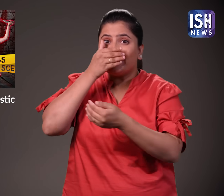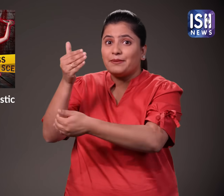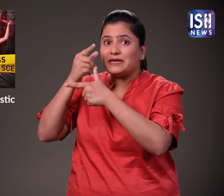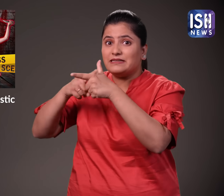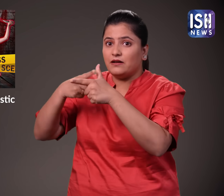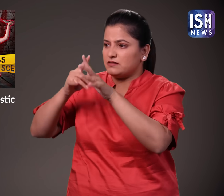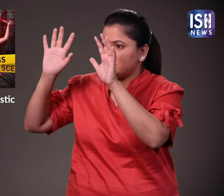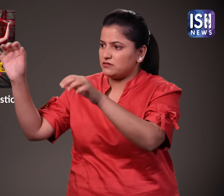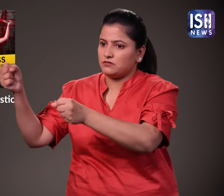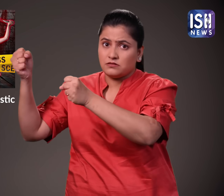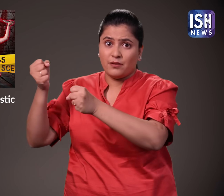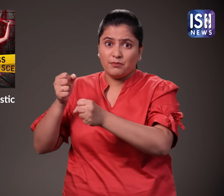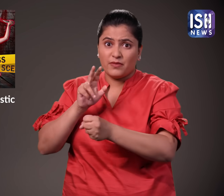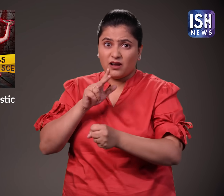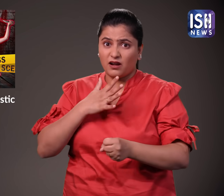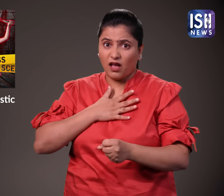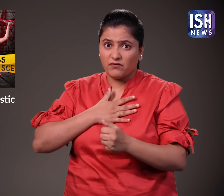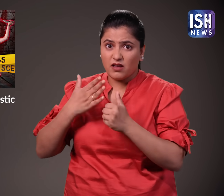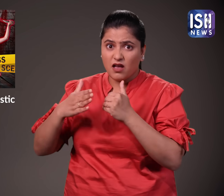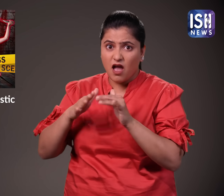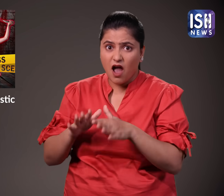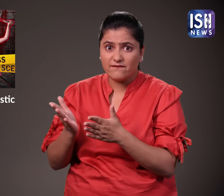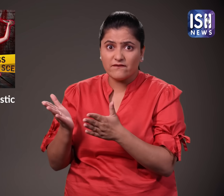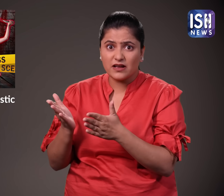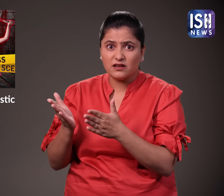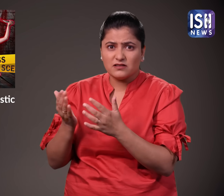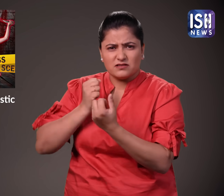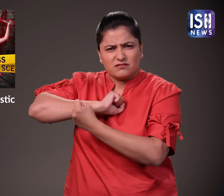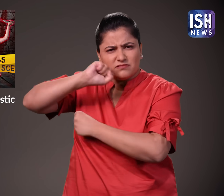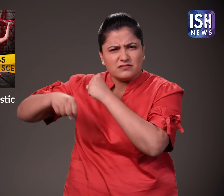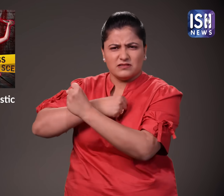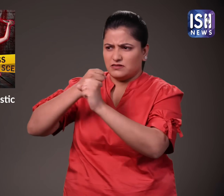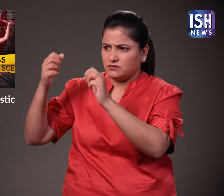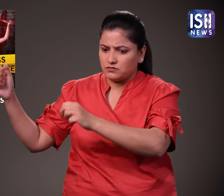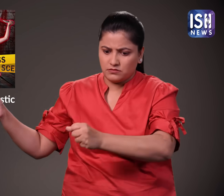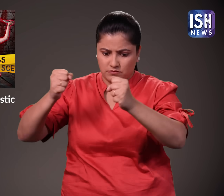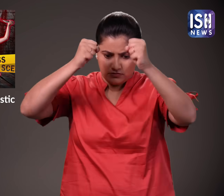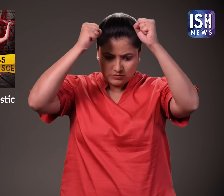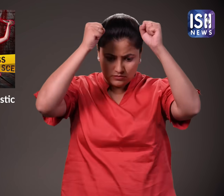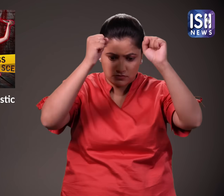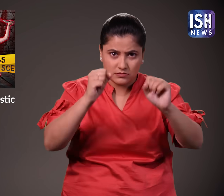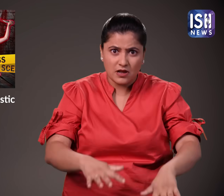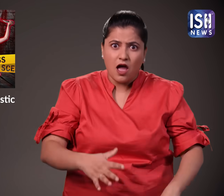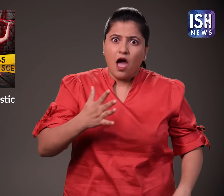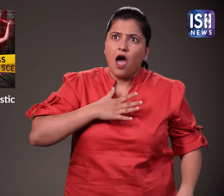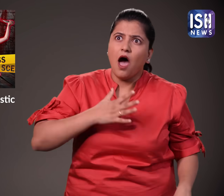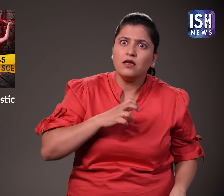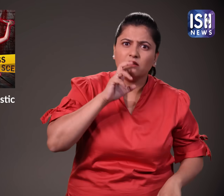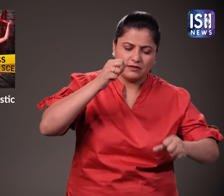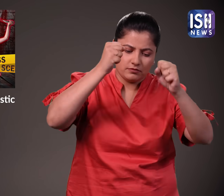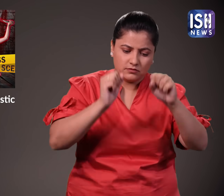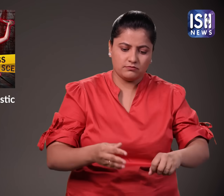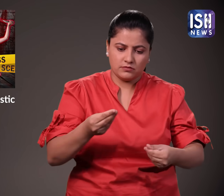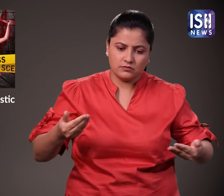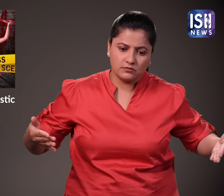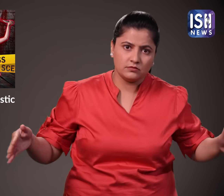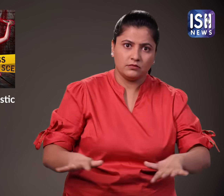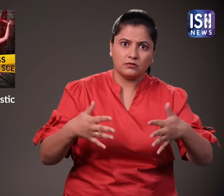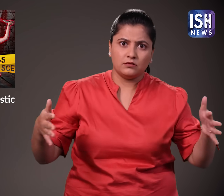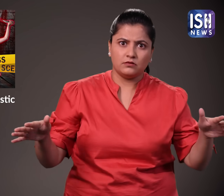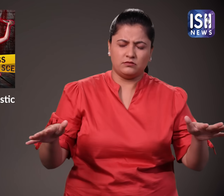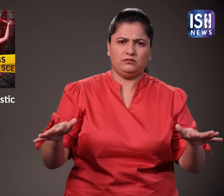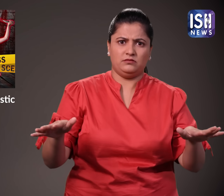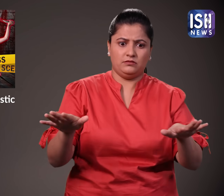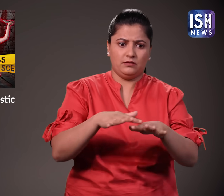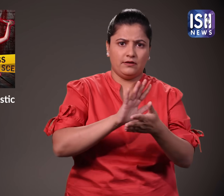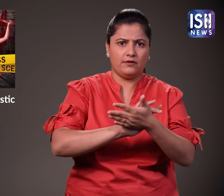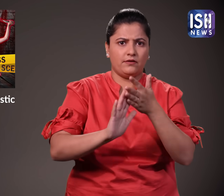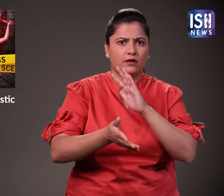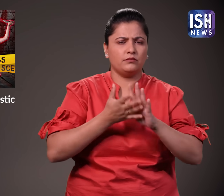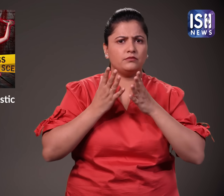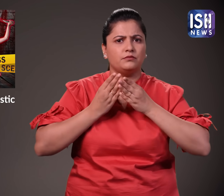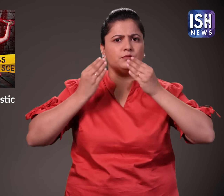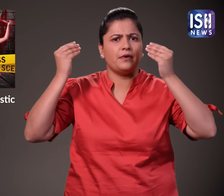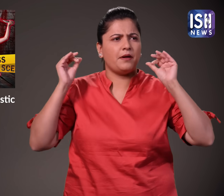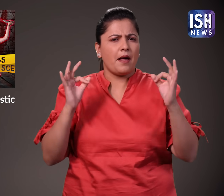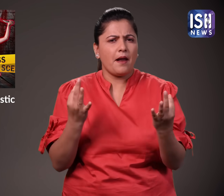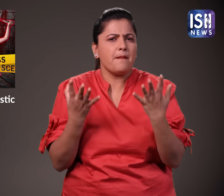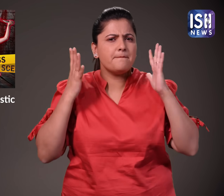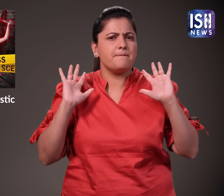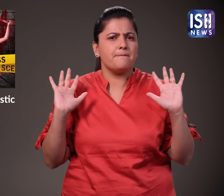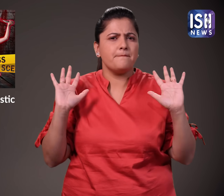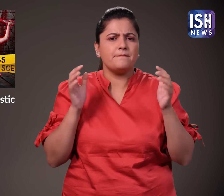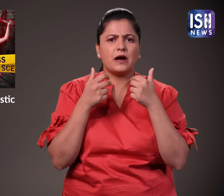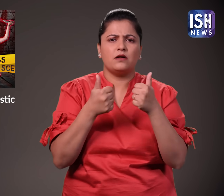Jagdeep was taken to a pit, thrown in, and buried alive. Hardeep and his friends then fled the scene.